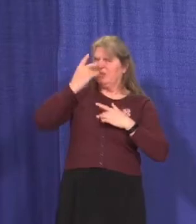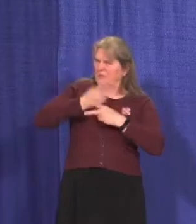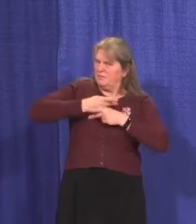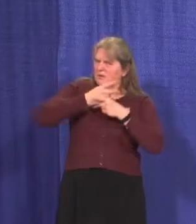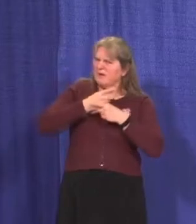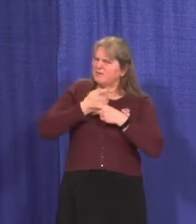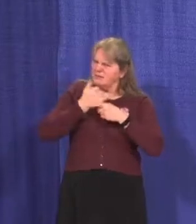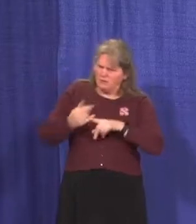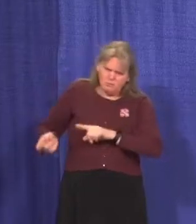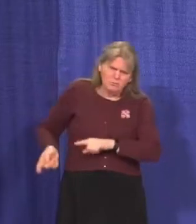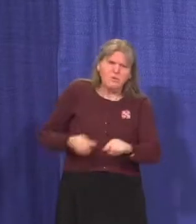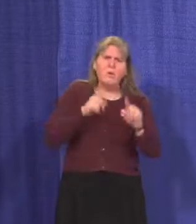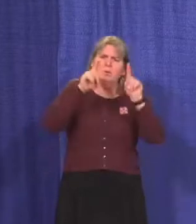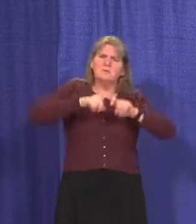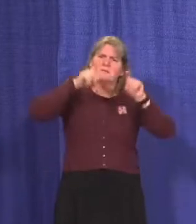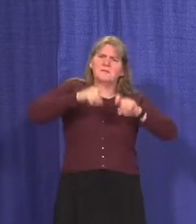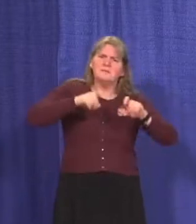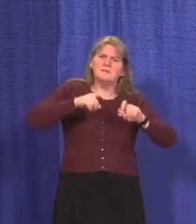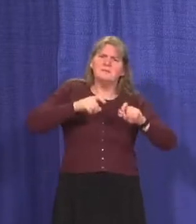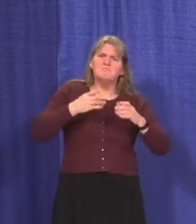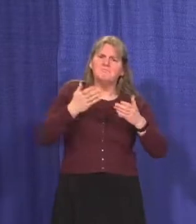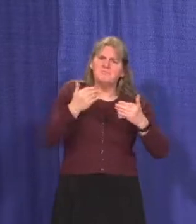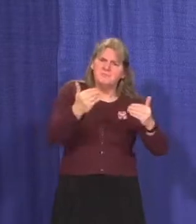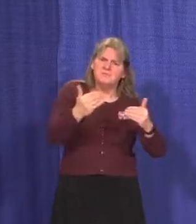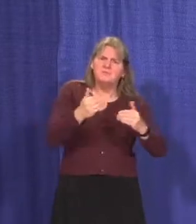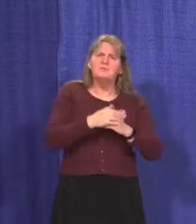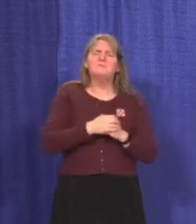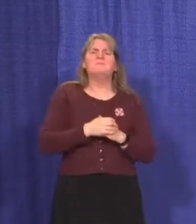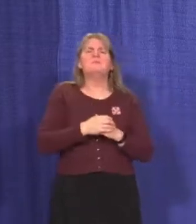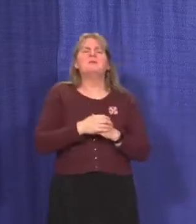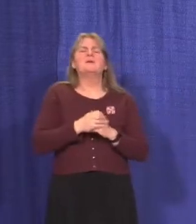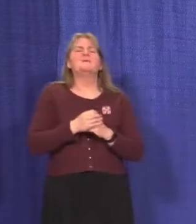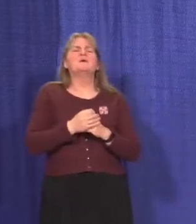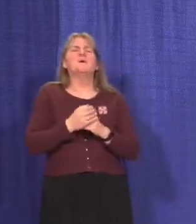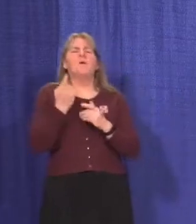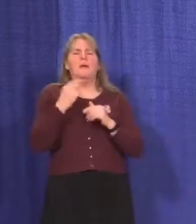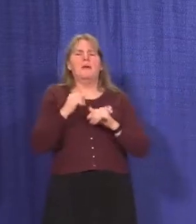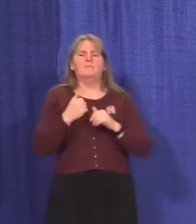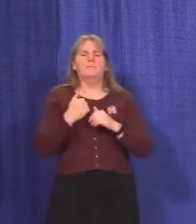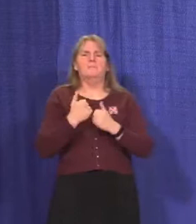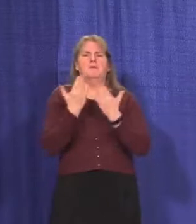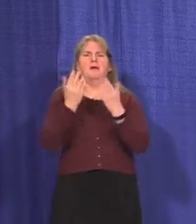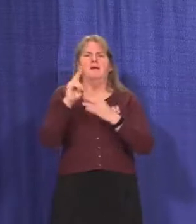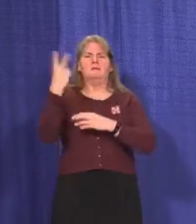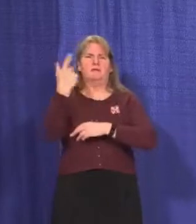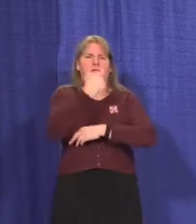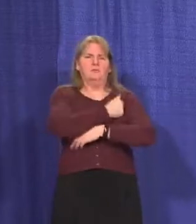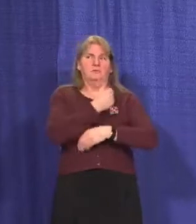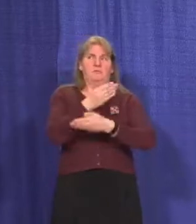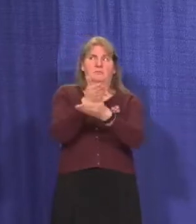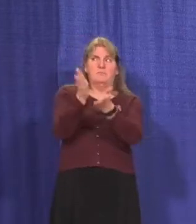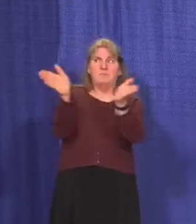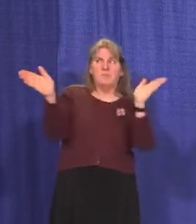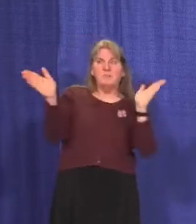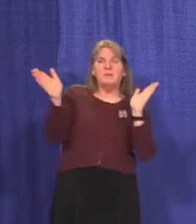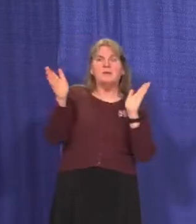public, we will have a ripple of effects, very few people who